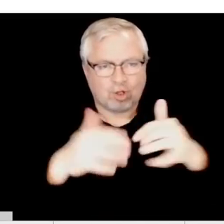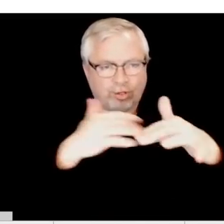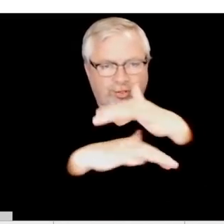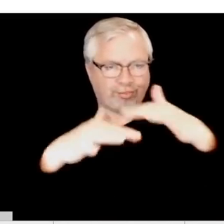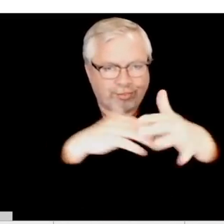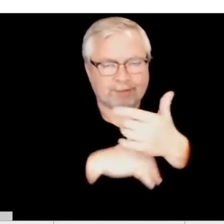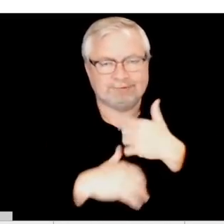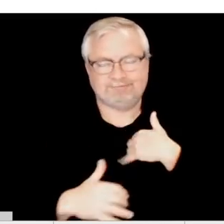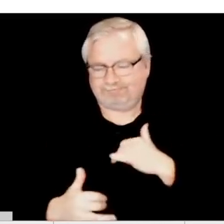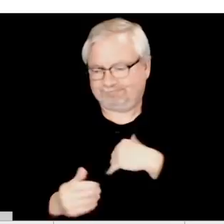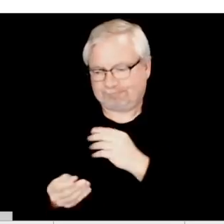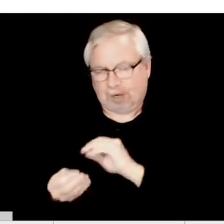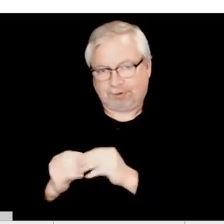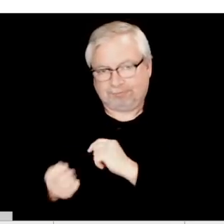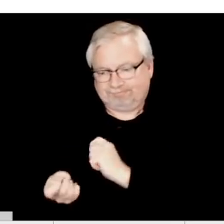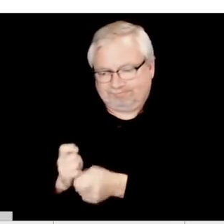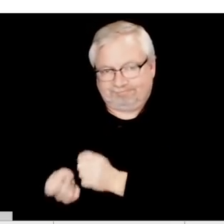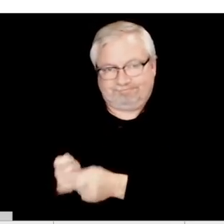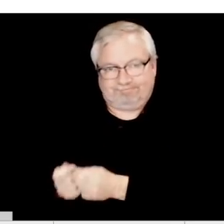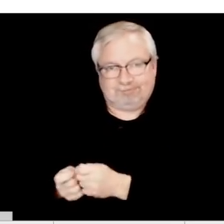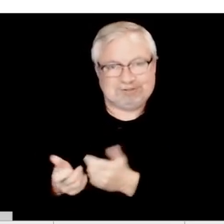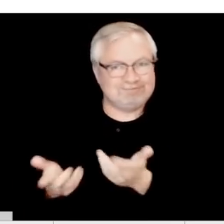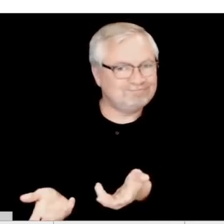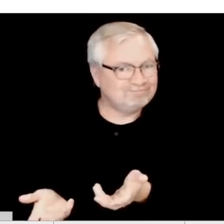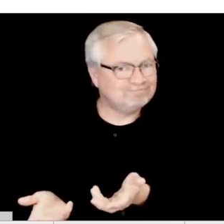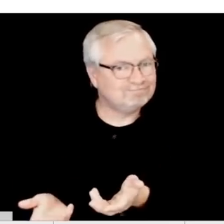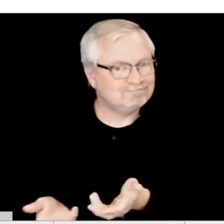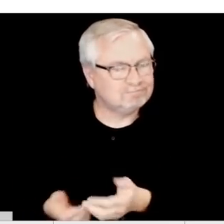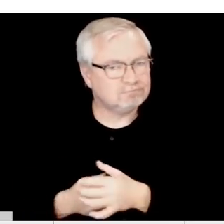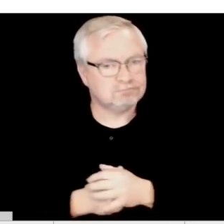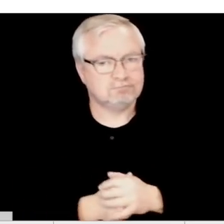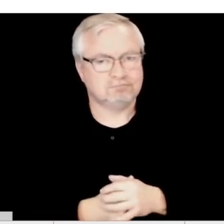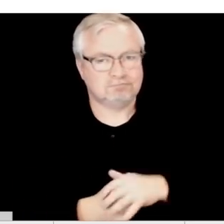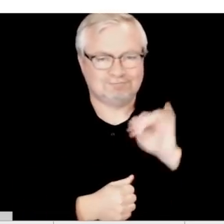realizing that those are more reality based than initial assumptions.